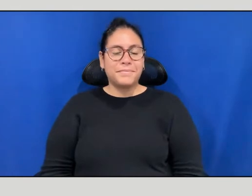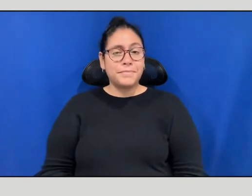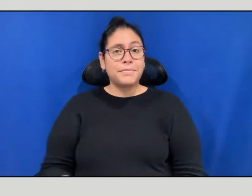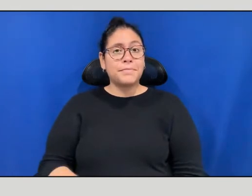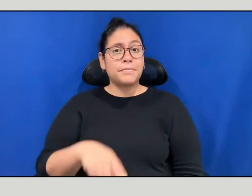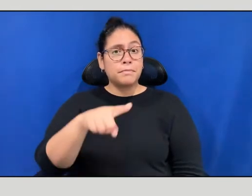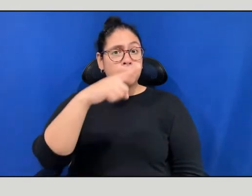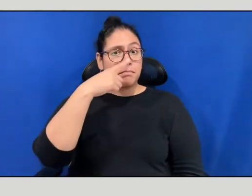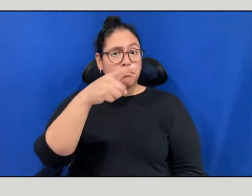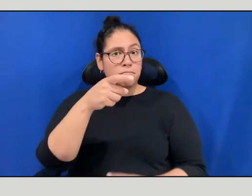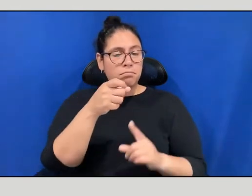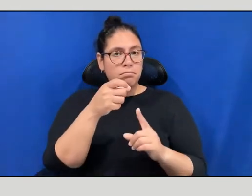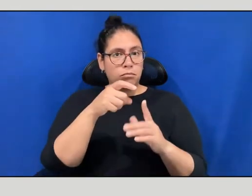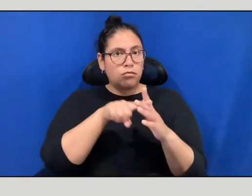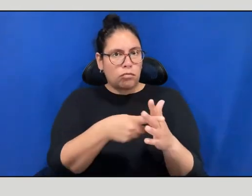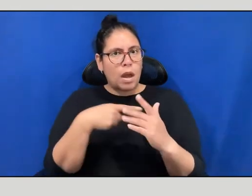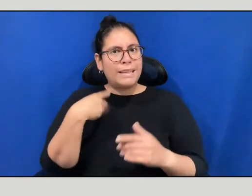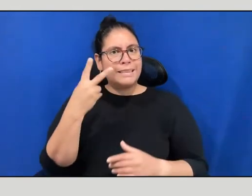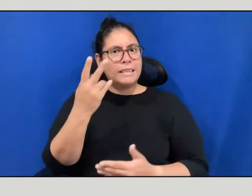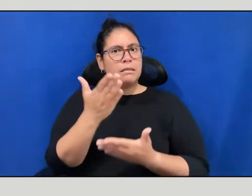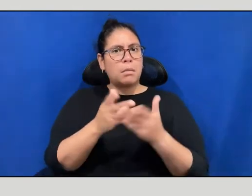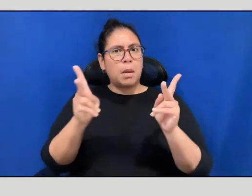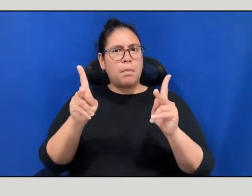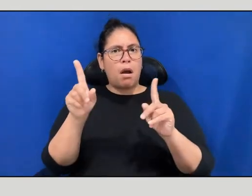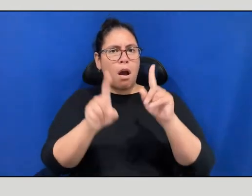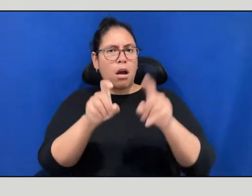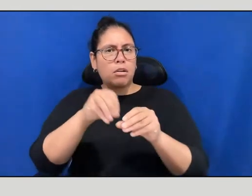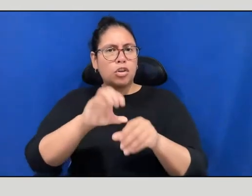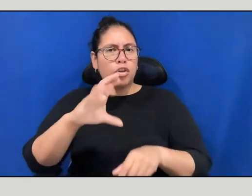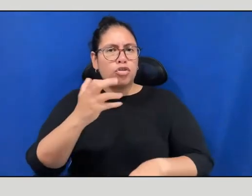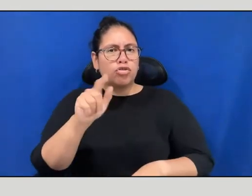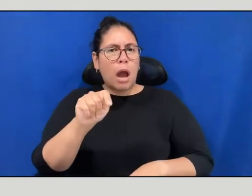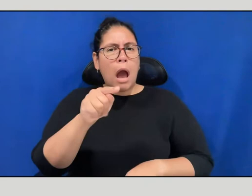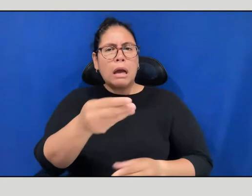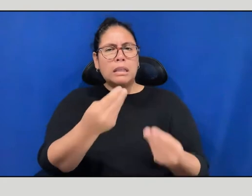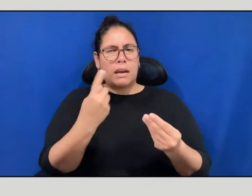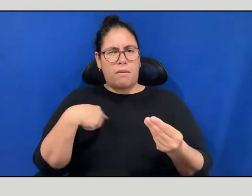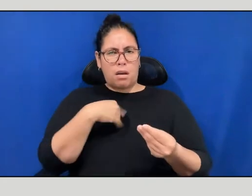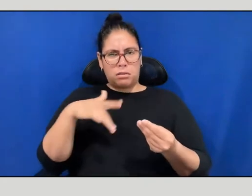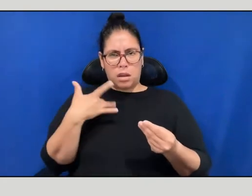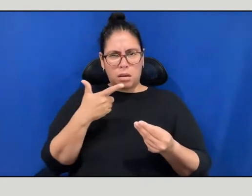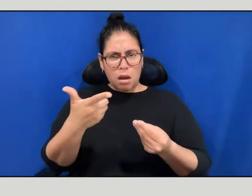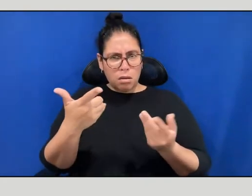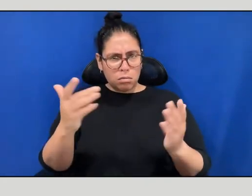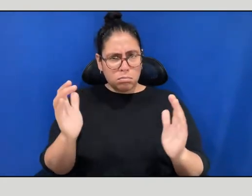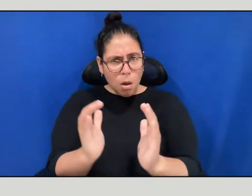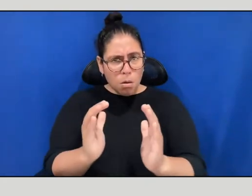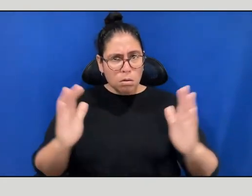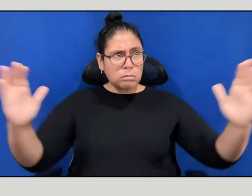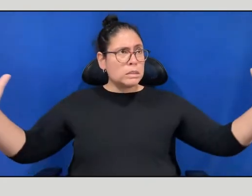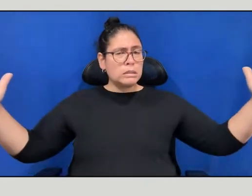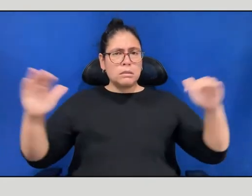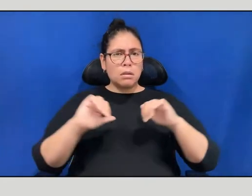in the chat, give us a sense of scale for this piece. That one? This one specifically?